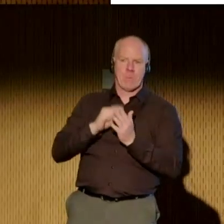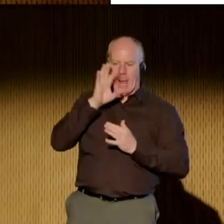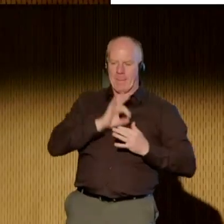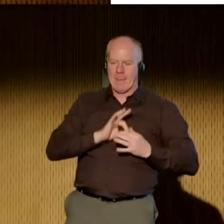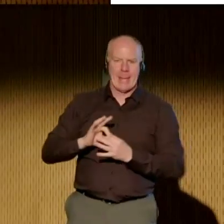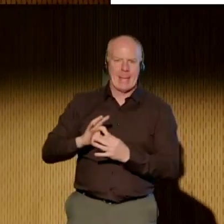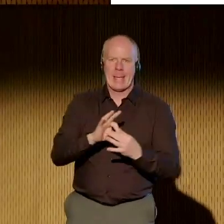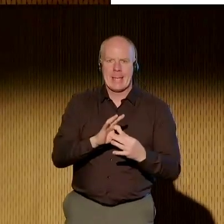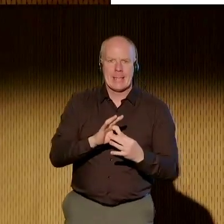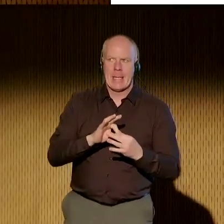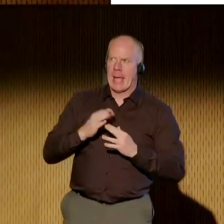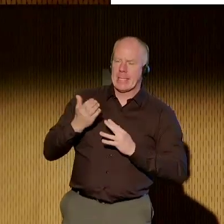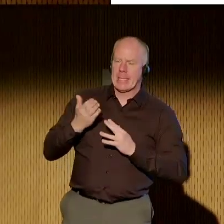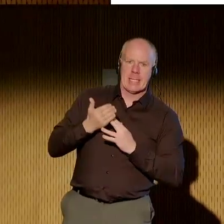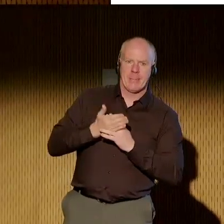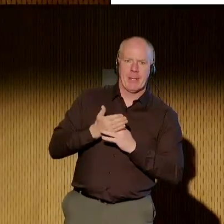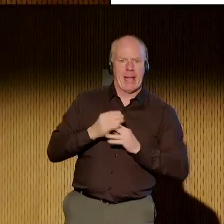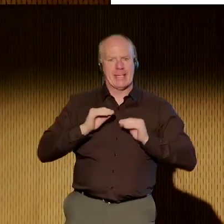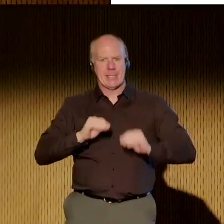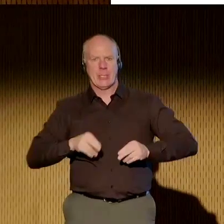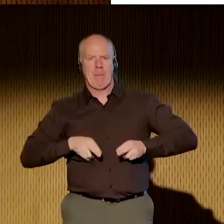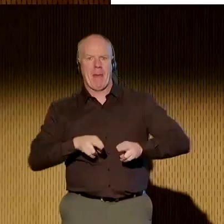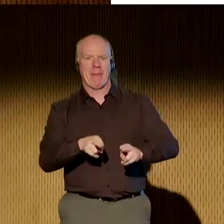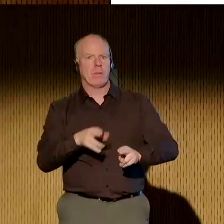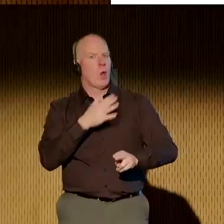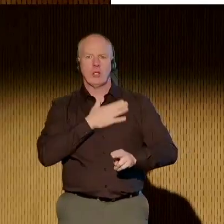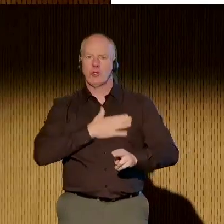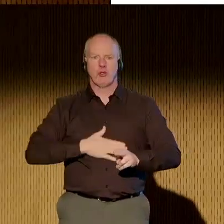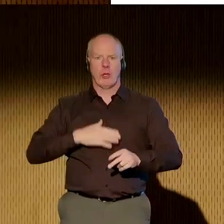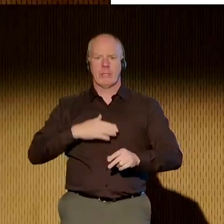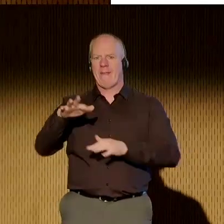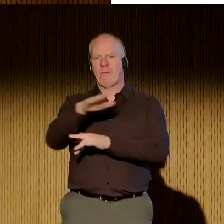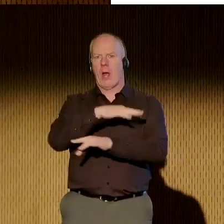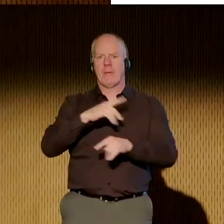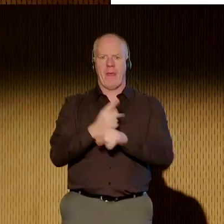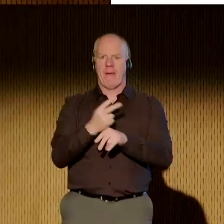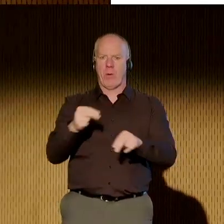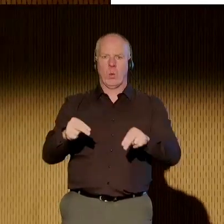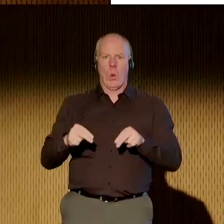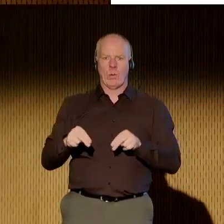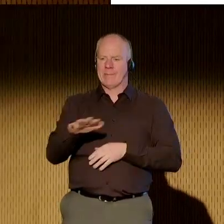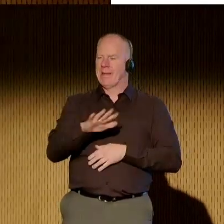accessibility and pedagogical choices rather than serving only as a neutral backdrop. So